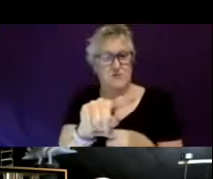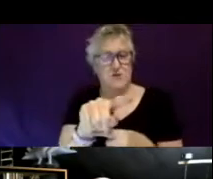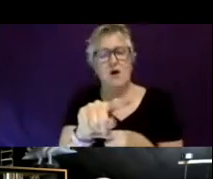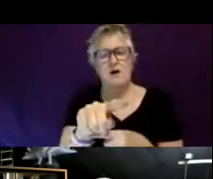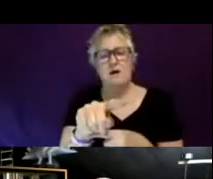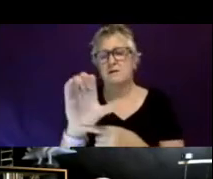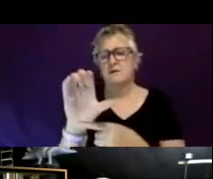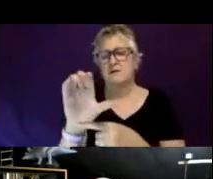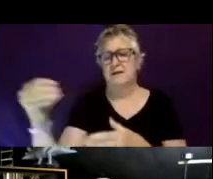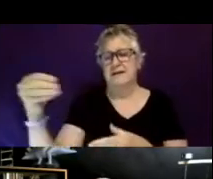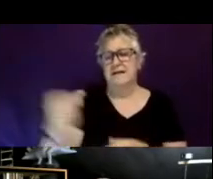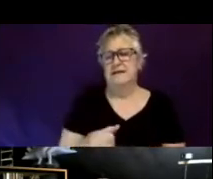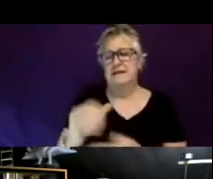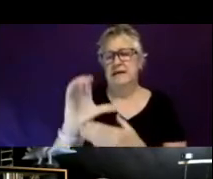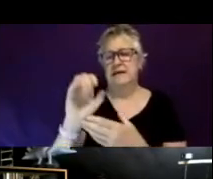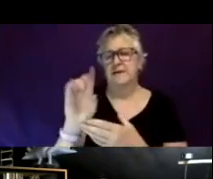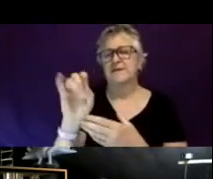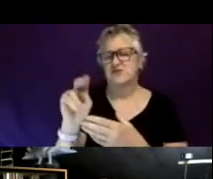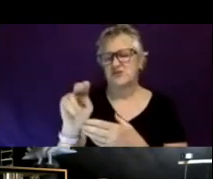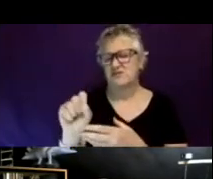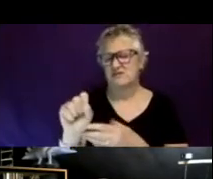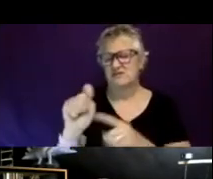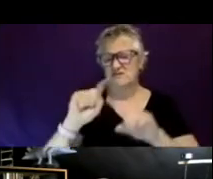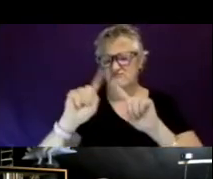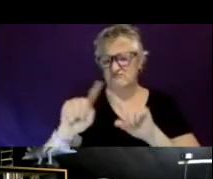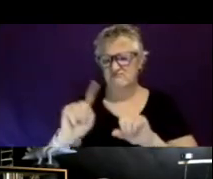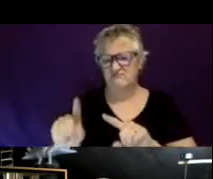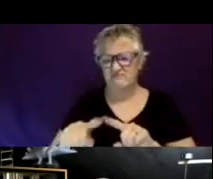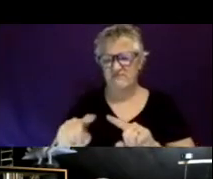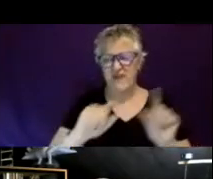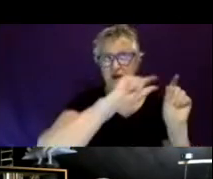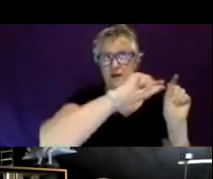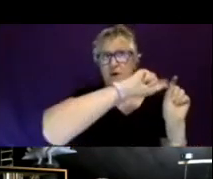sort-- um, the archways in front of the Building Materials Co-op.